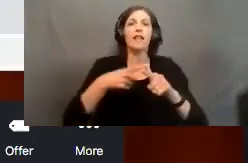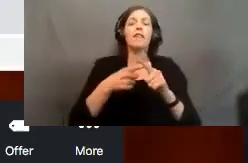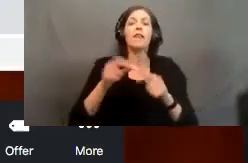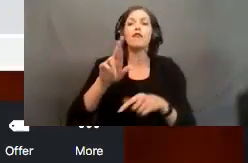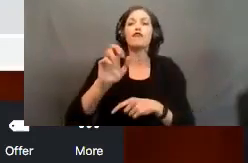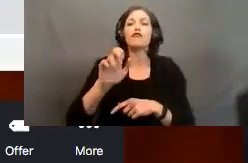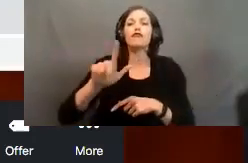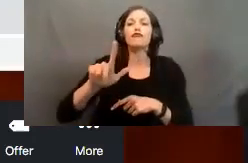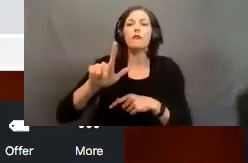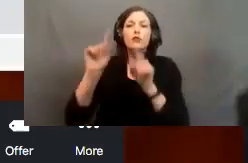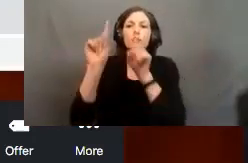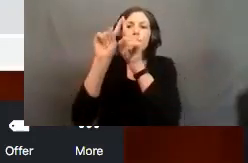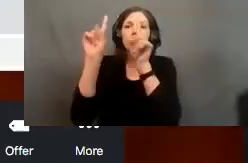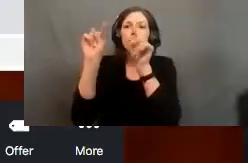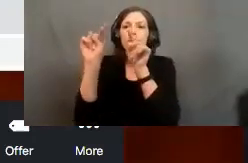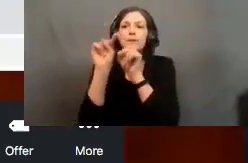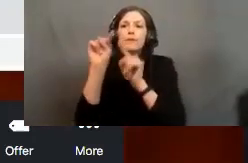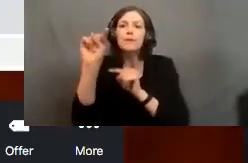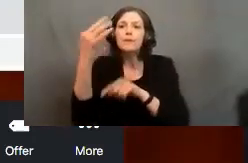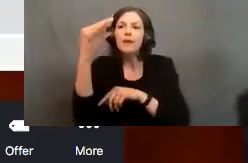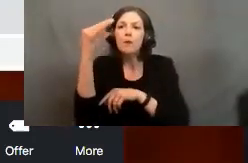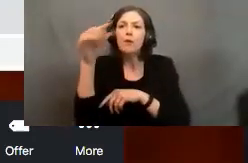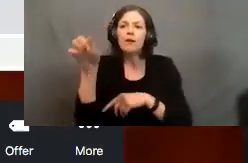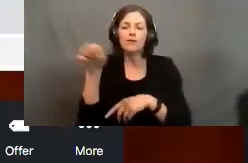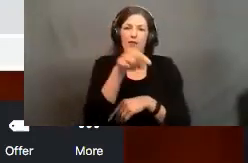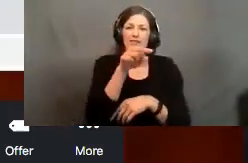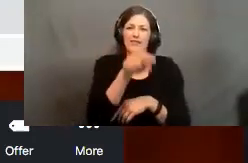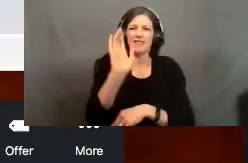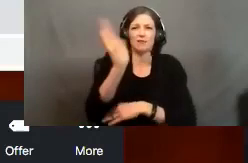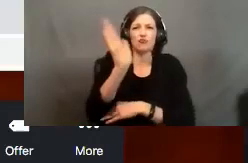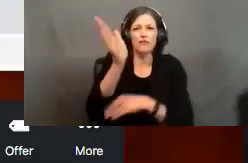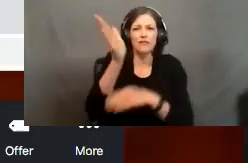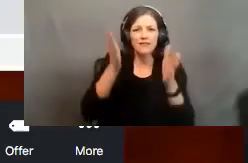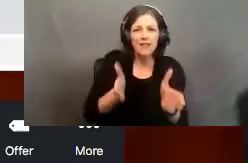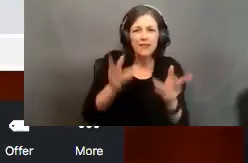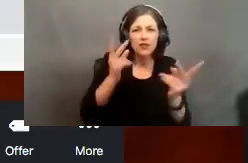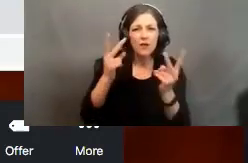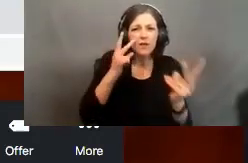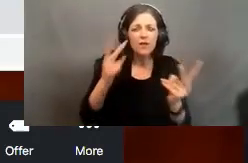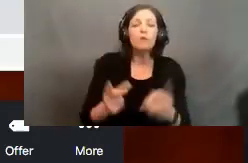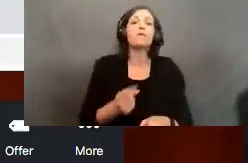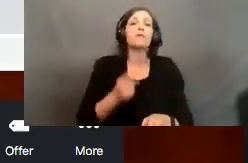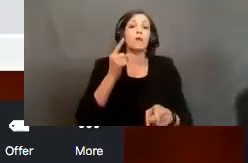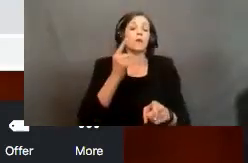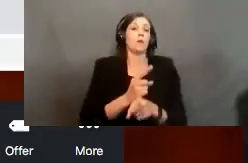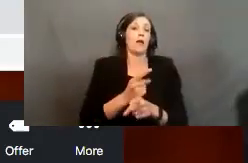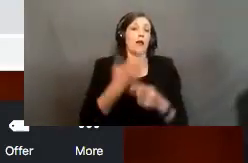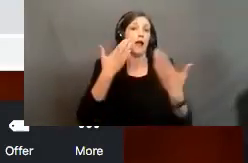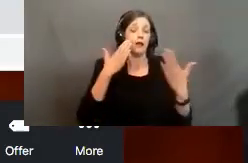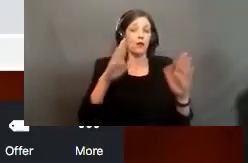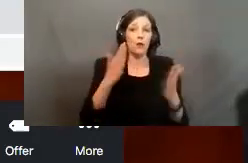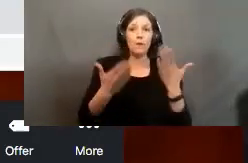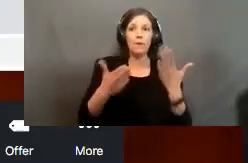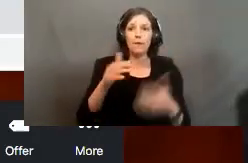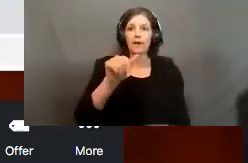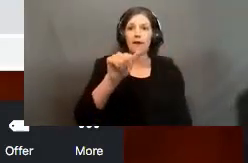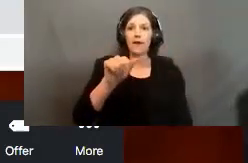corner. This is just the presenter view. 12:41:44 >>RACHAEL DADASIEWICZ: Maybe Aasia would you 12:41:47 like to share your screen and